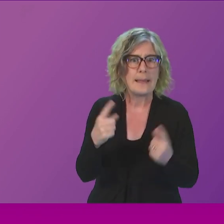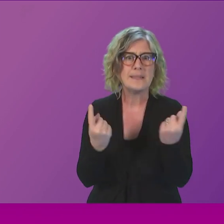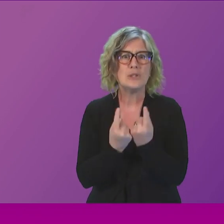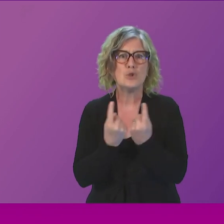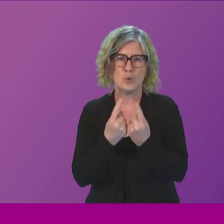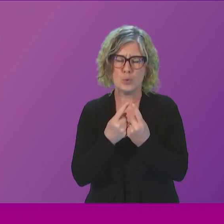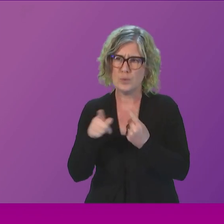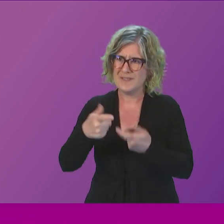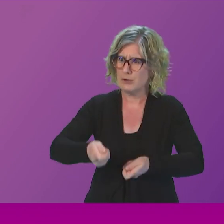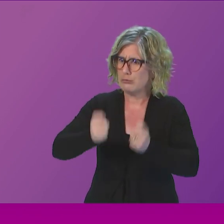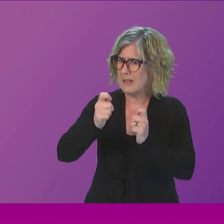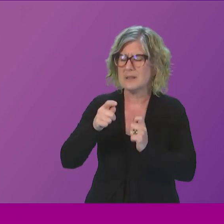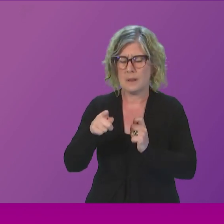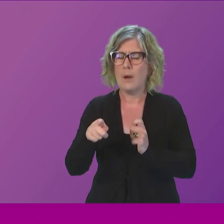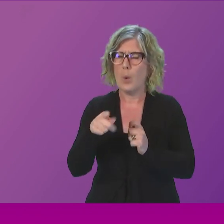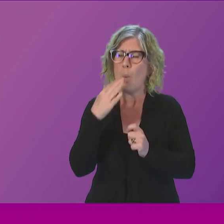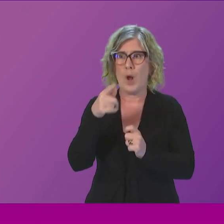many of the matters that he has raised are operational.